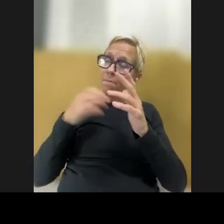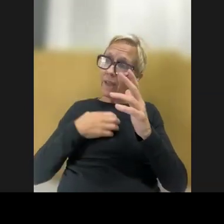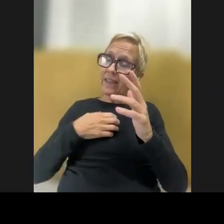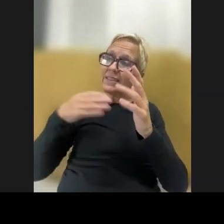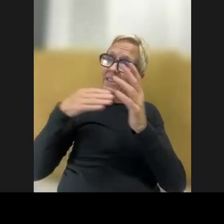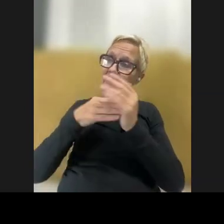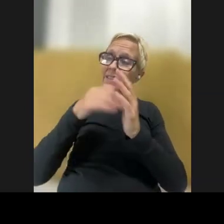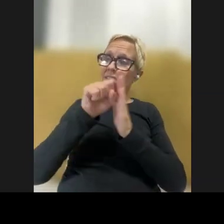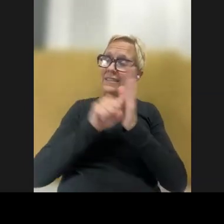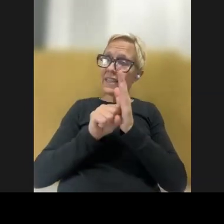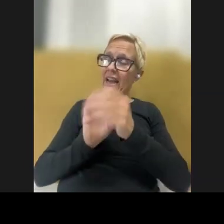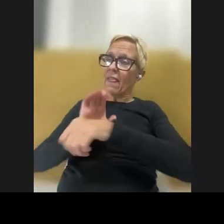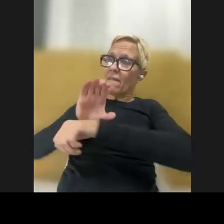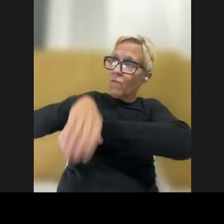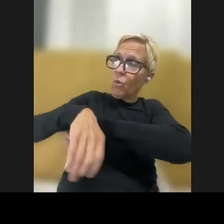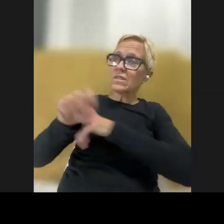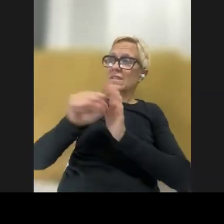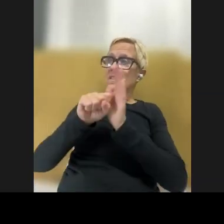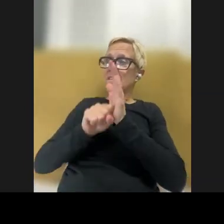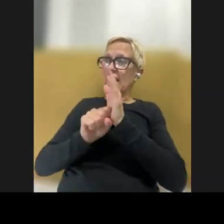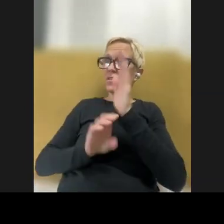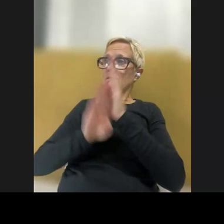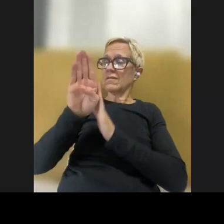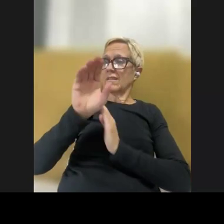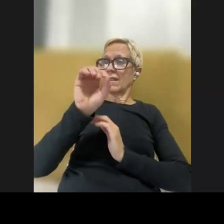The piece I think that is missing right now is in fact the systems advocacy of filing those complaints against the state.